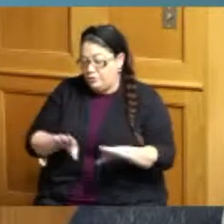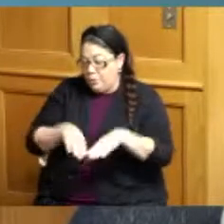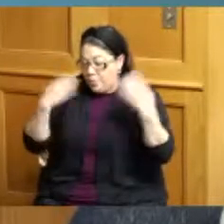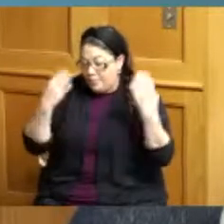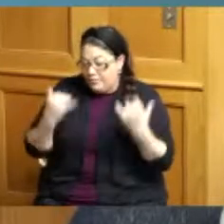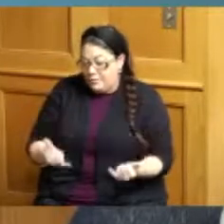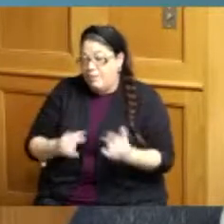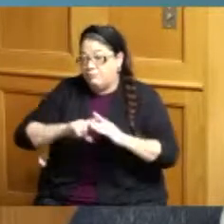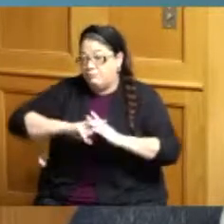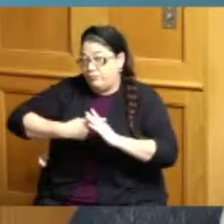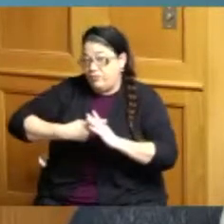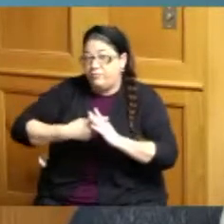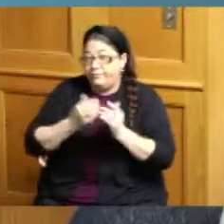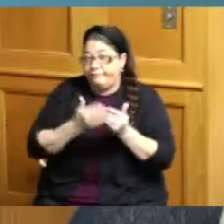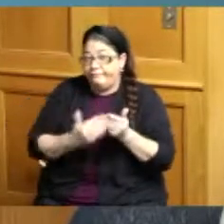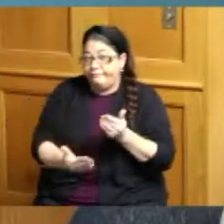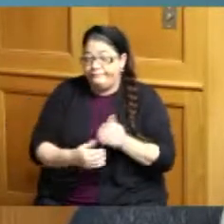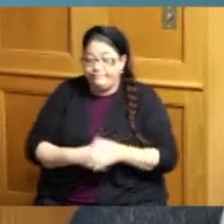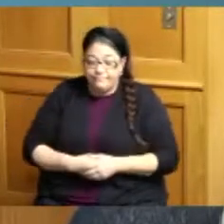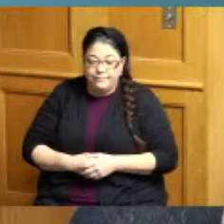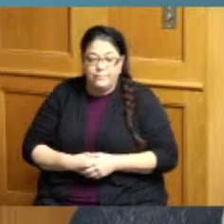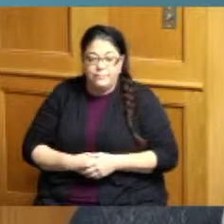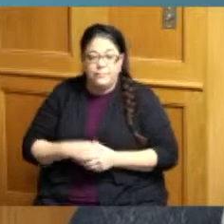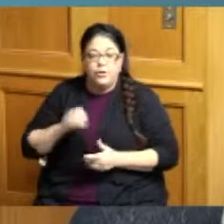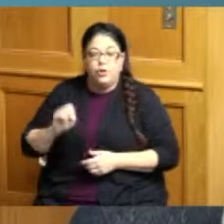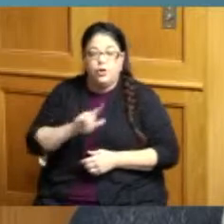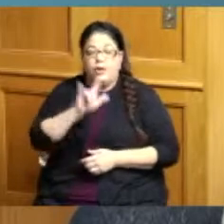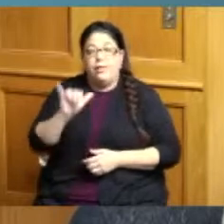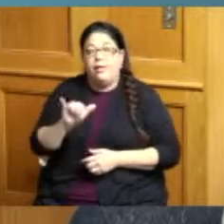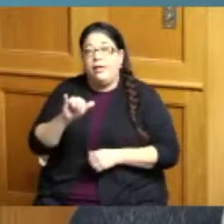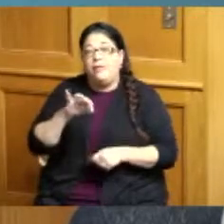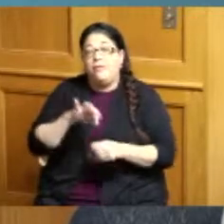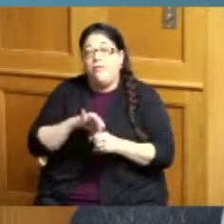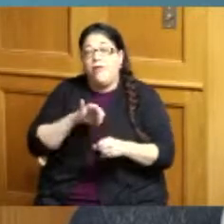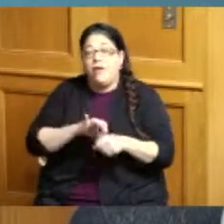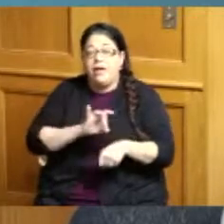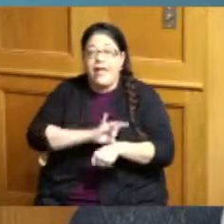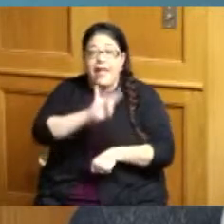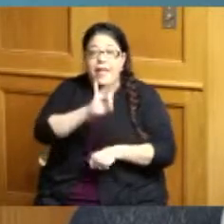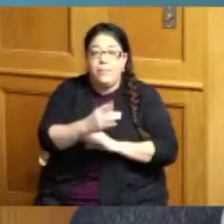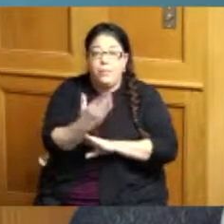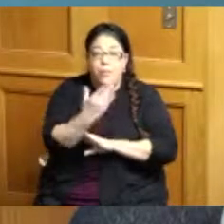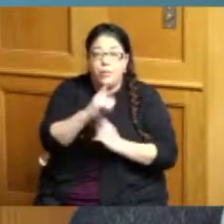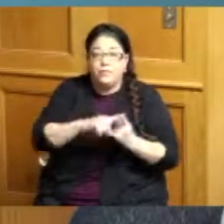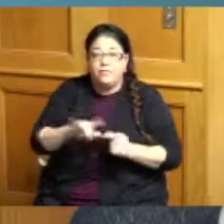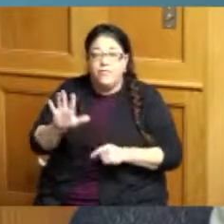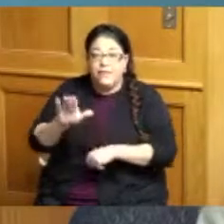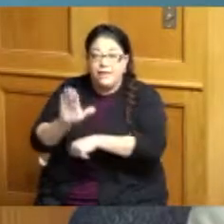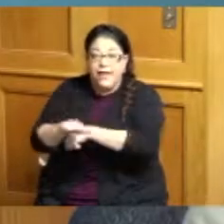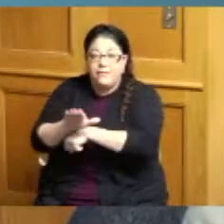reiterate to folks early vote goes from 8 A.M to 5 P.M Monday through Friday of this week